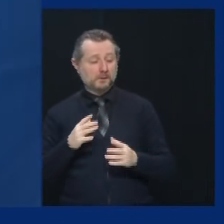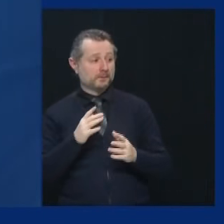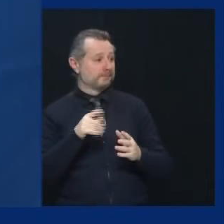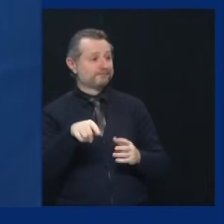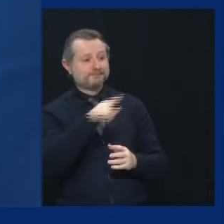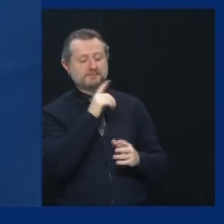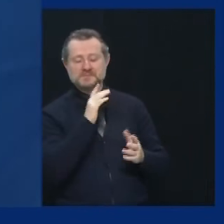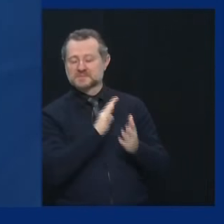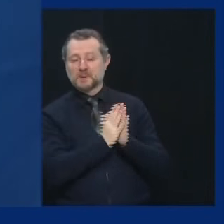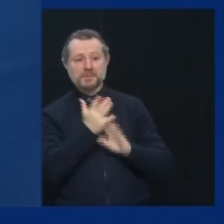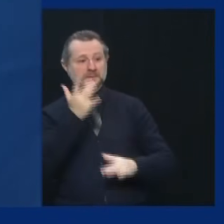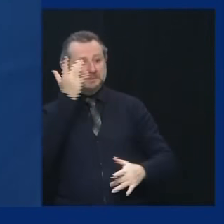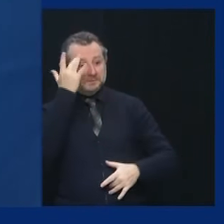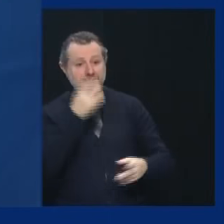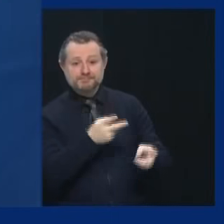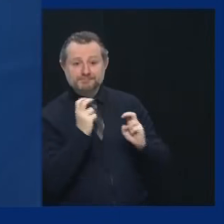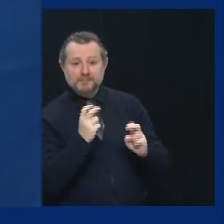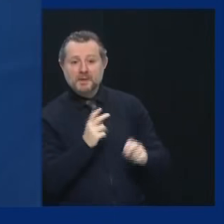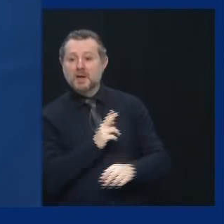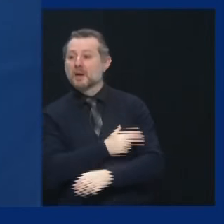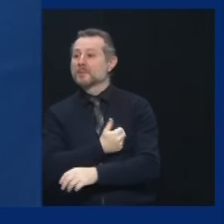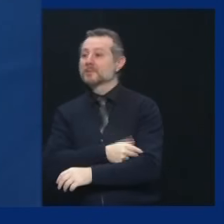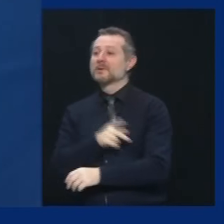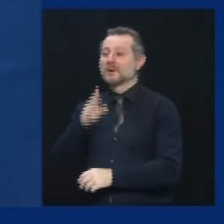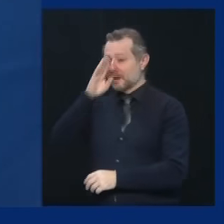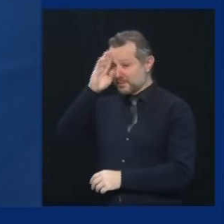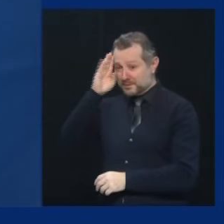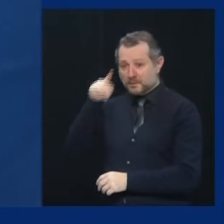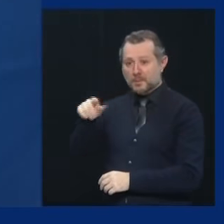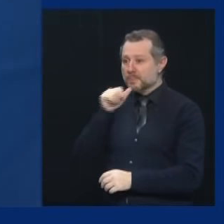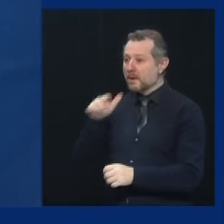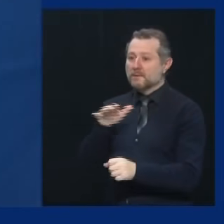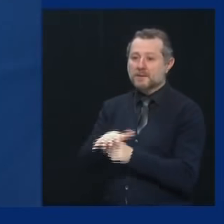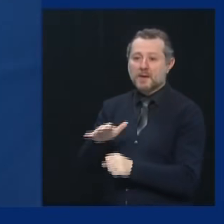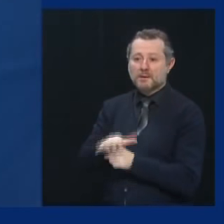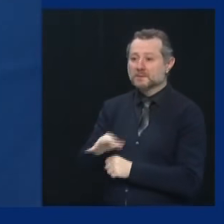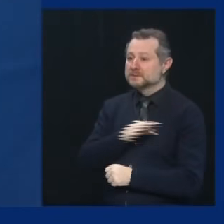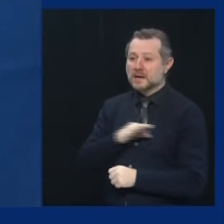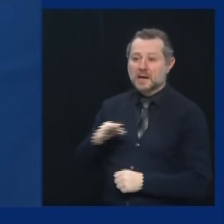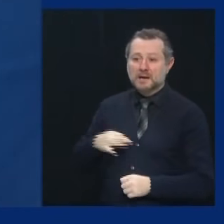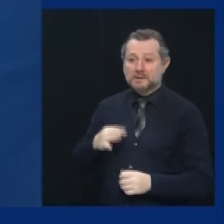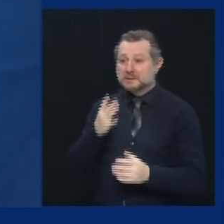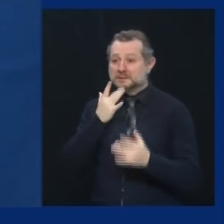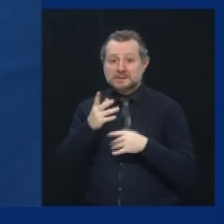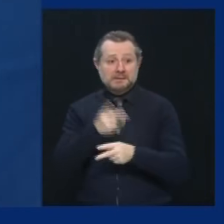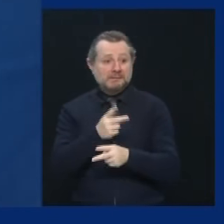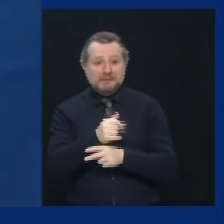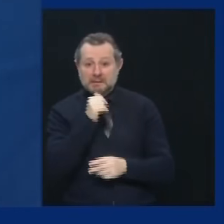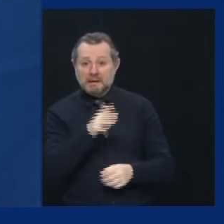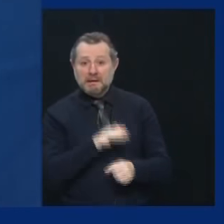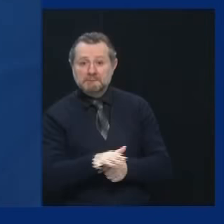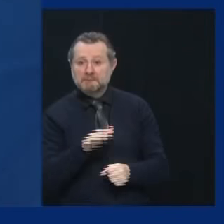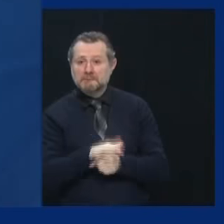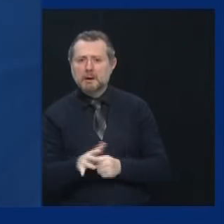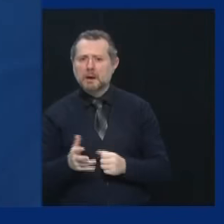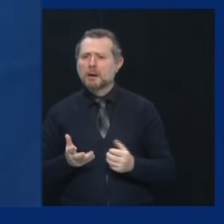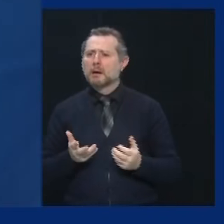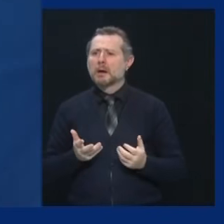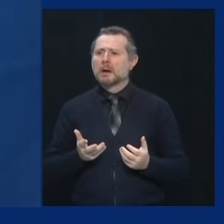THOSE ARE OUR, THE ONLY ZONES